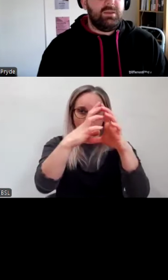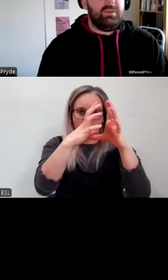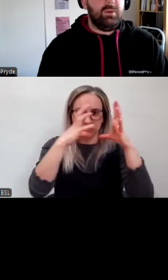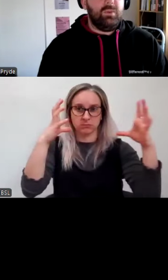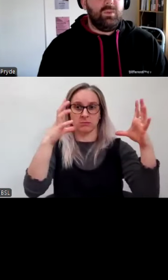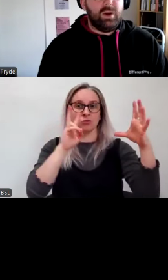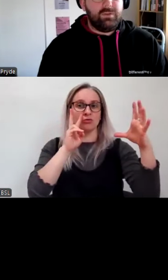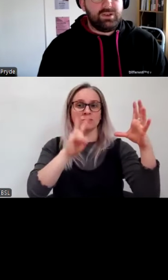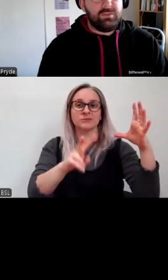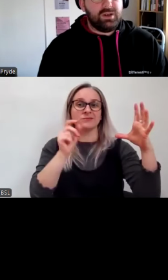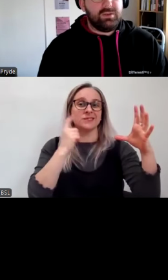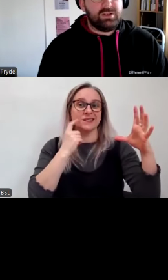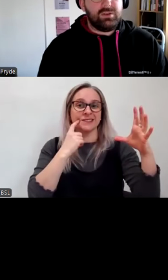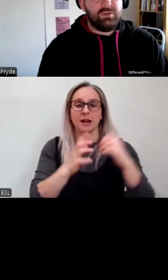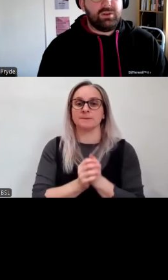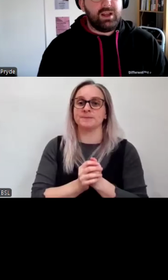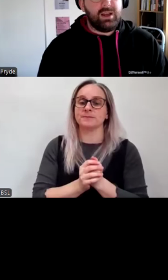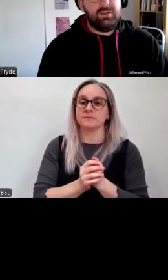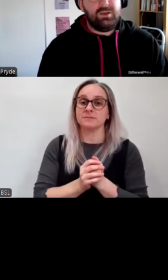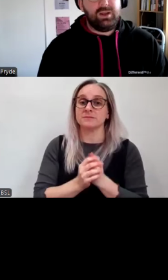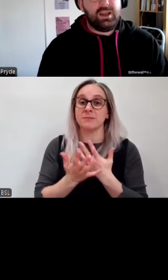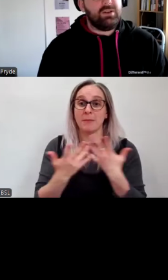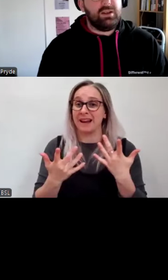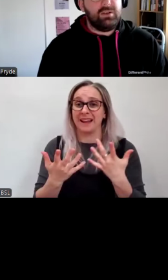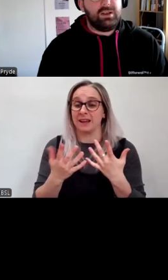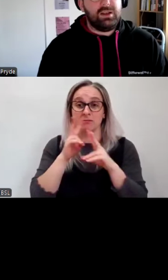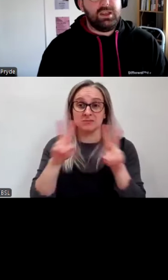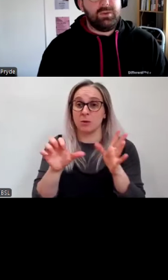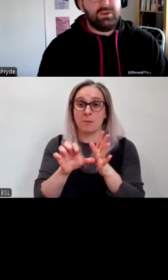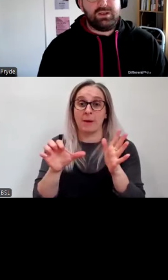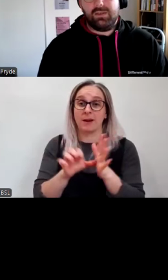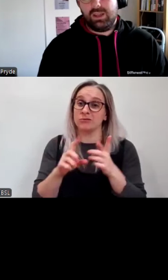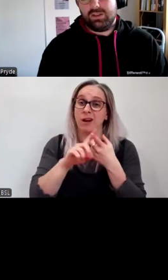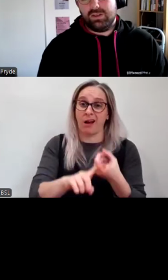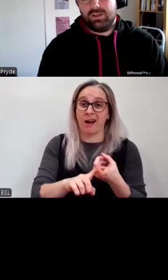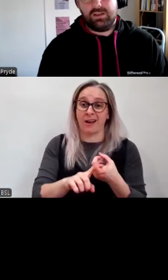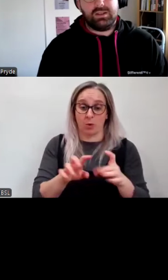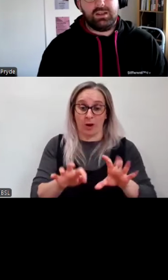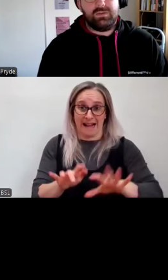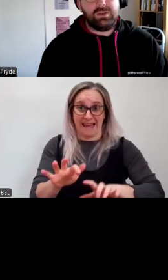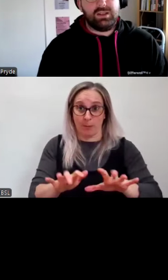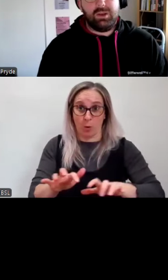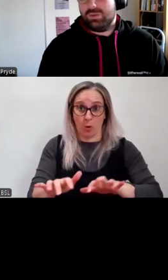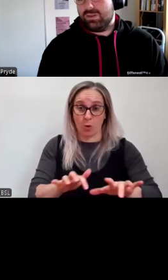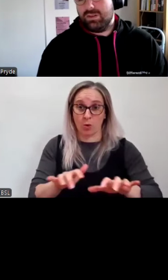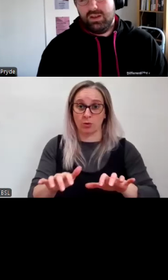Many people with visual impairments do rely quite heavily on keyboard navigation instead of using a mouse.